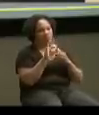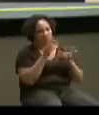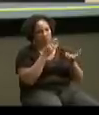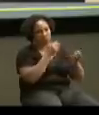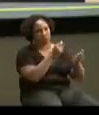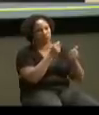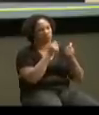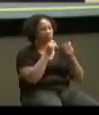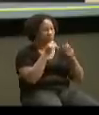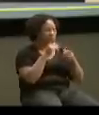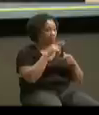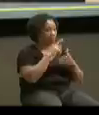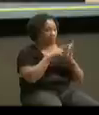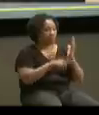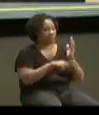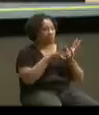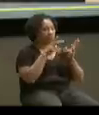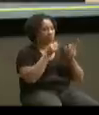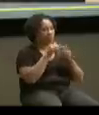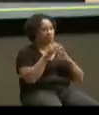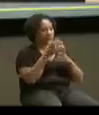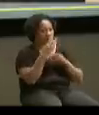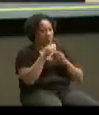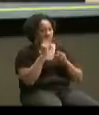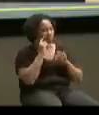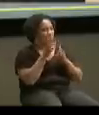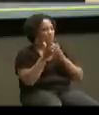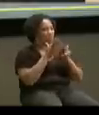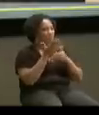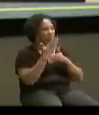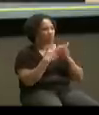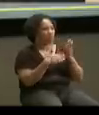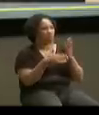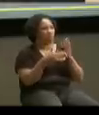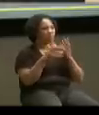BY THAT THEY TERM IT SOLUTIONS IN THE SENSE THAT THESE ARE